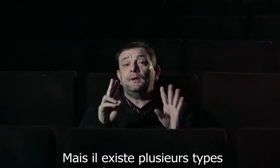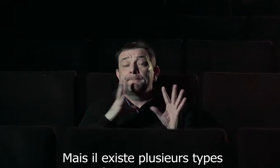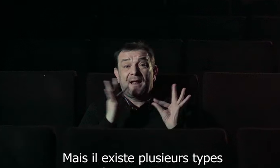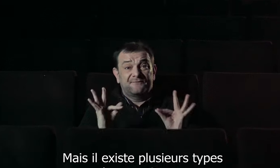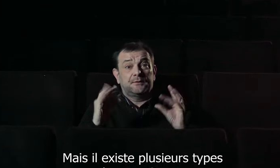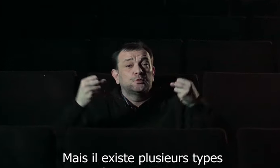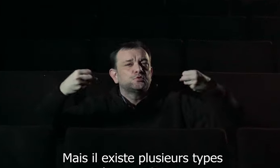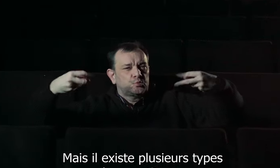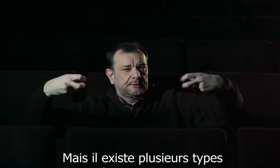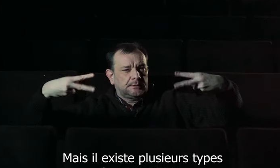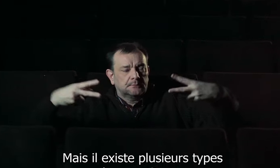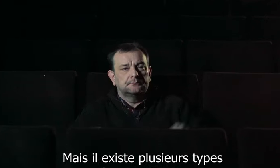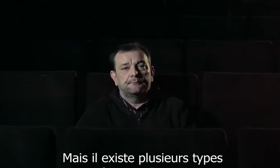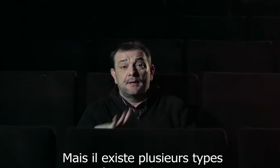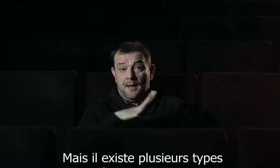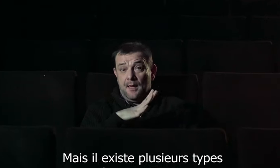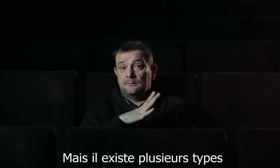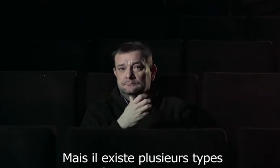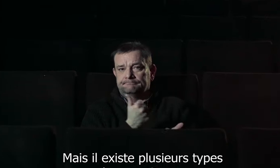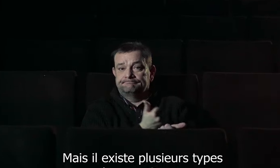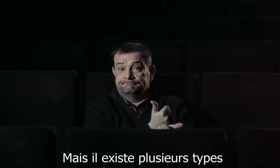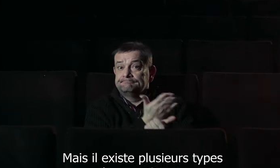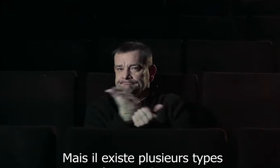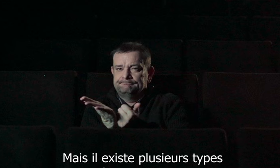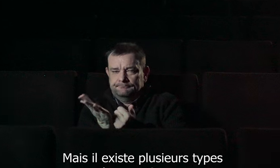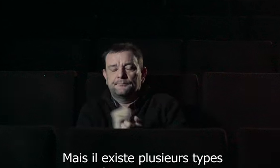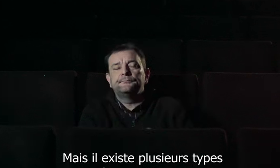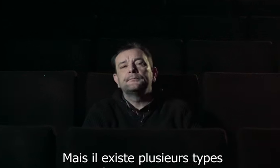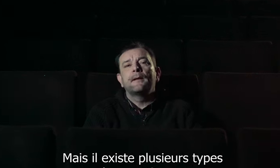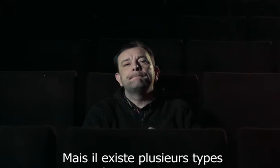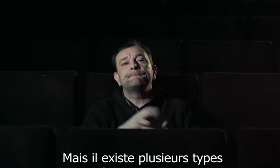But there are several types of subtitling.